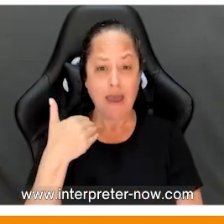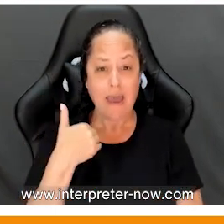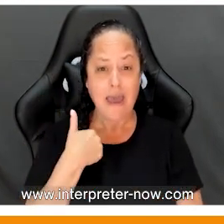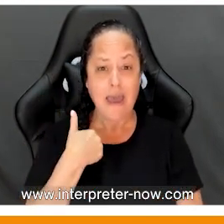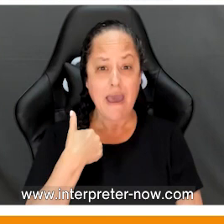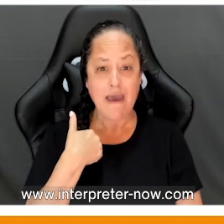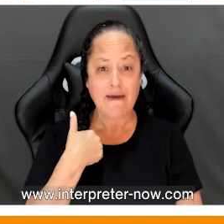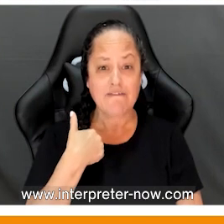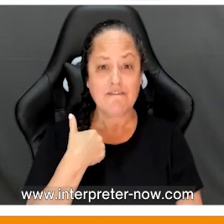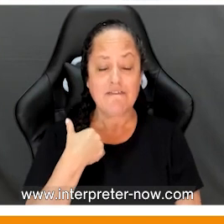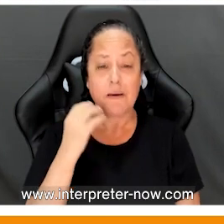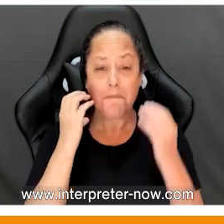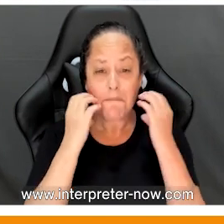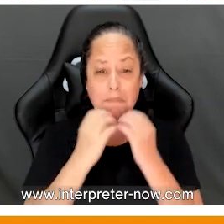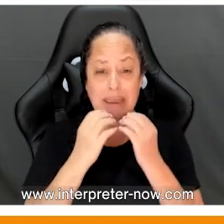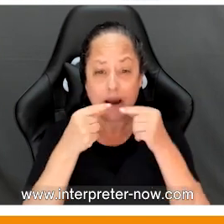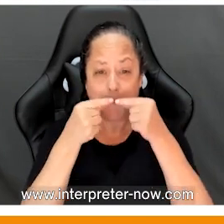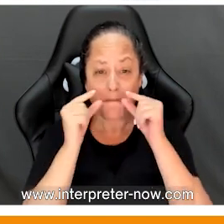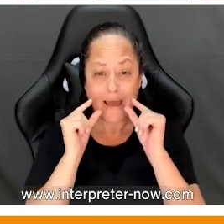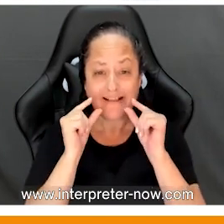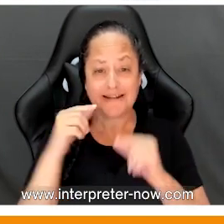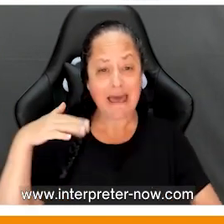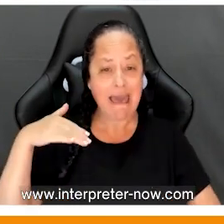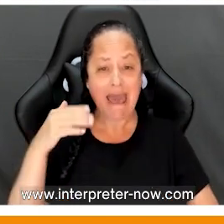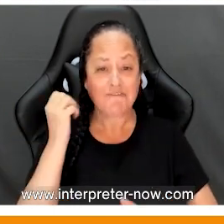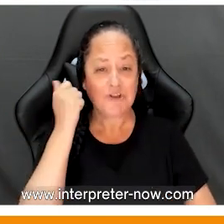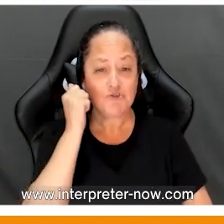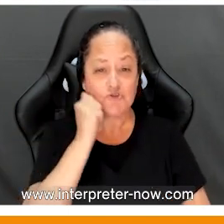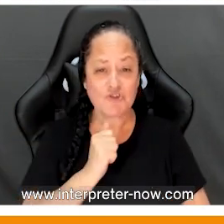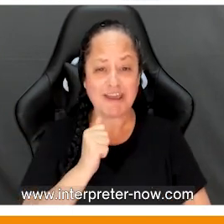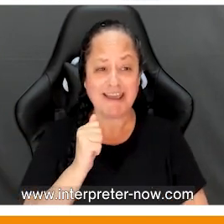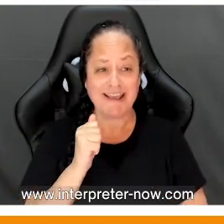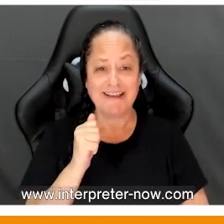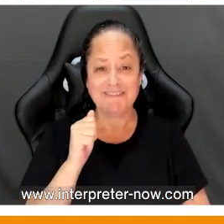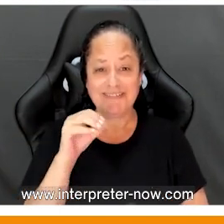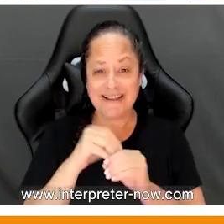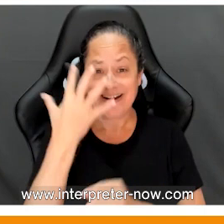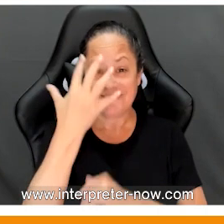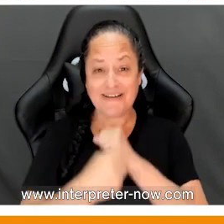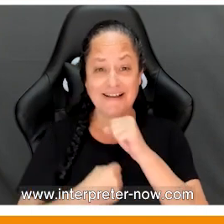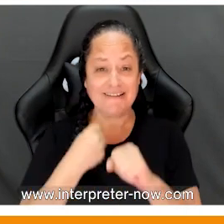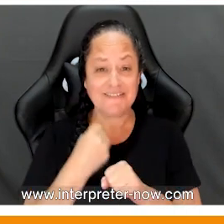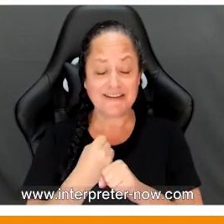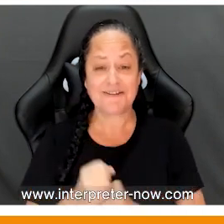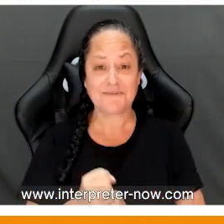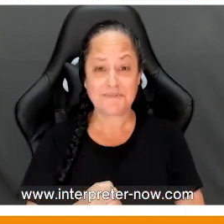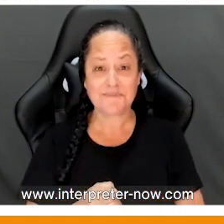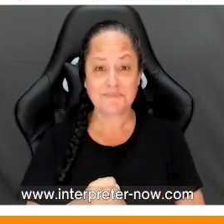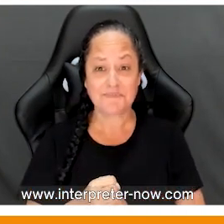I have a thick beard and mustache that I haven’t shaved. I have trimmed a few times, but I haven’t shaved in like five years.